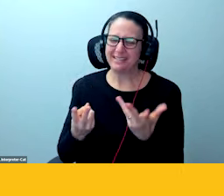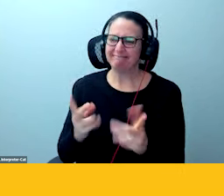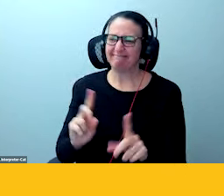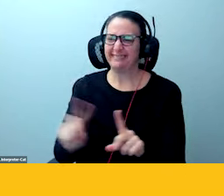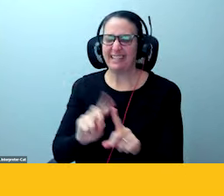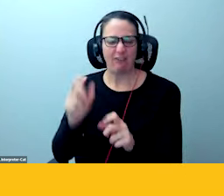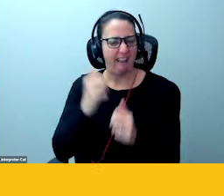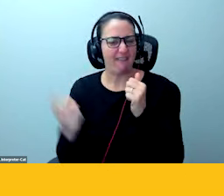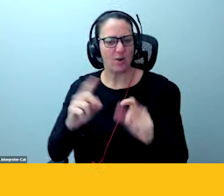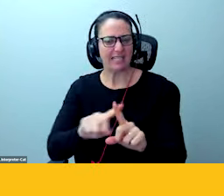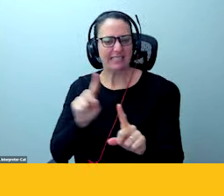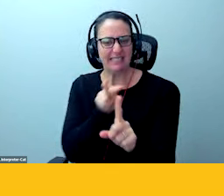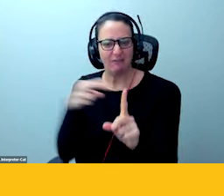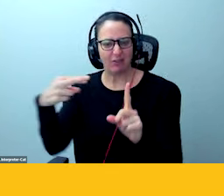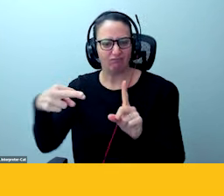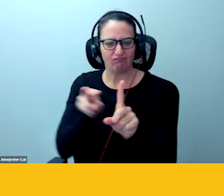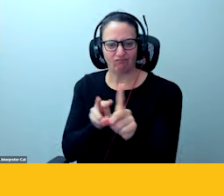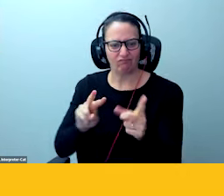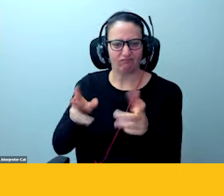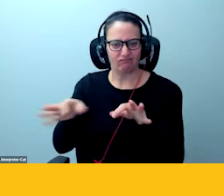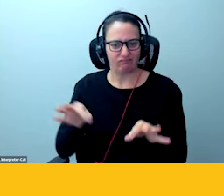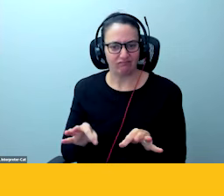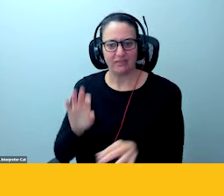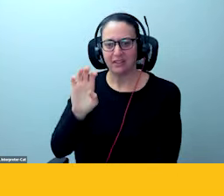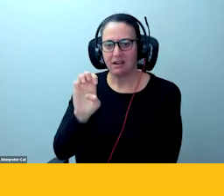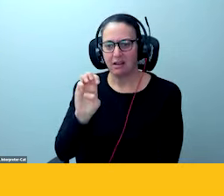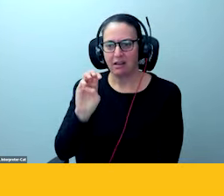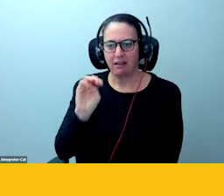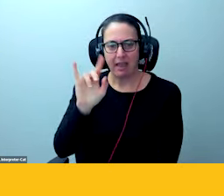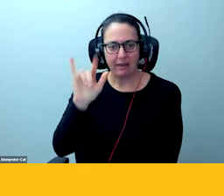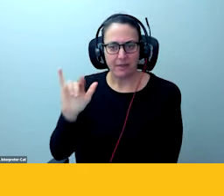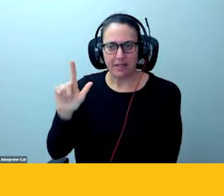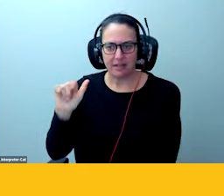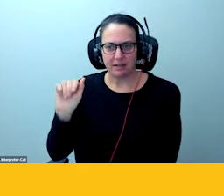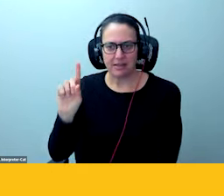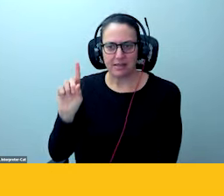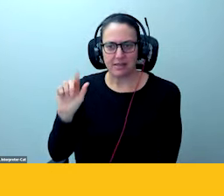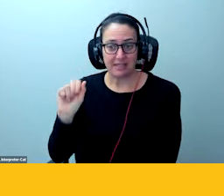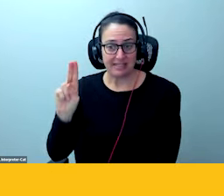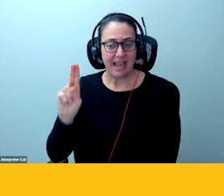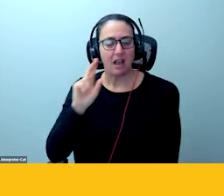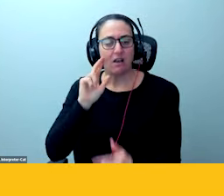And one of my favorite definitions comes from Emily Ladau, who wrote the book "Demystifying Disability".